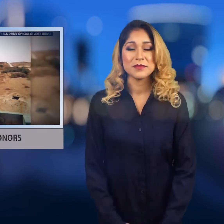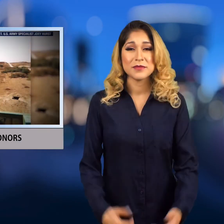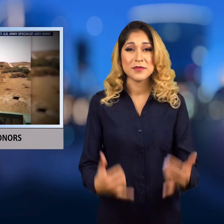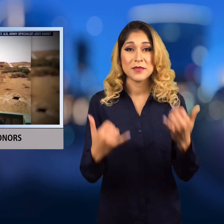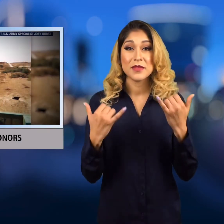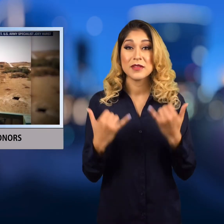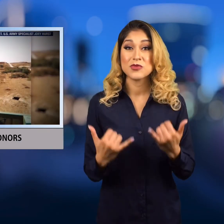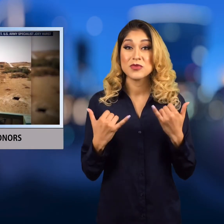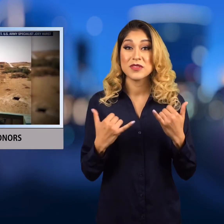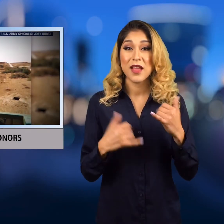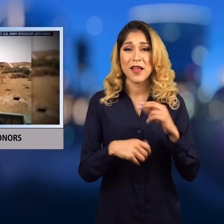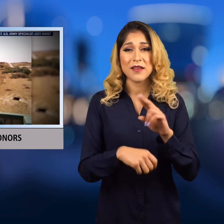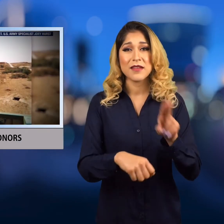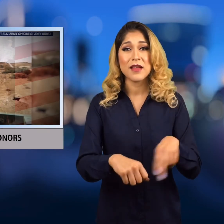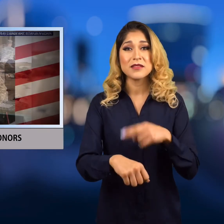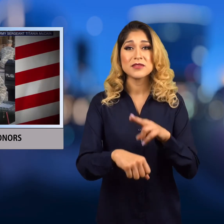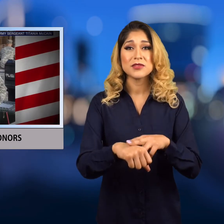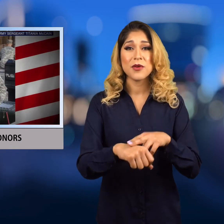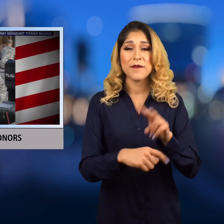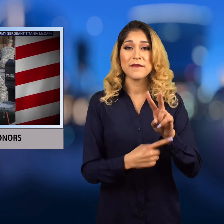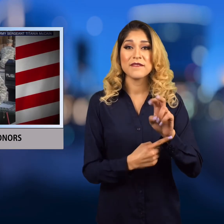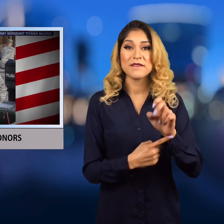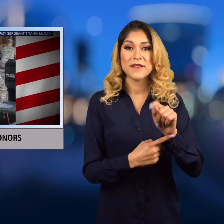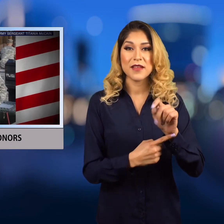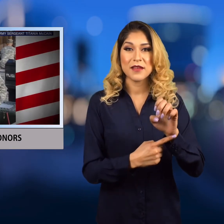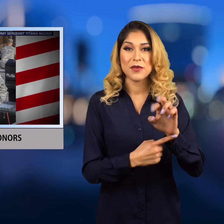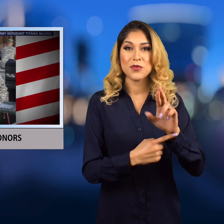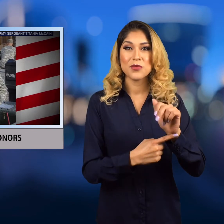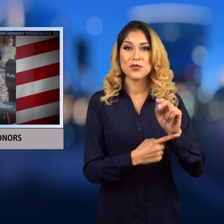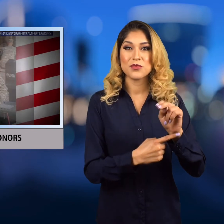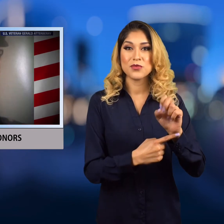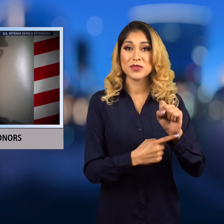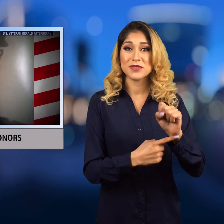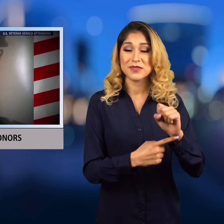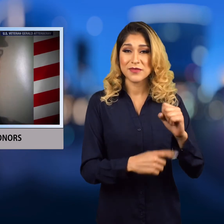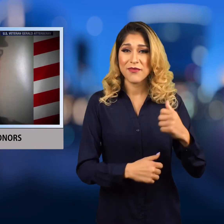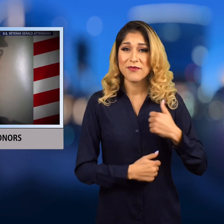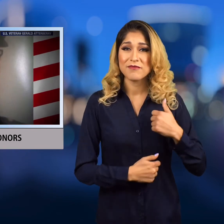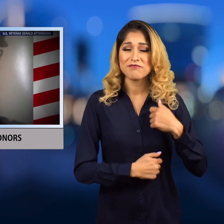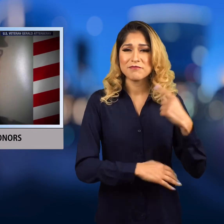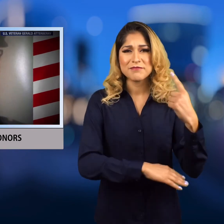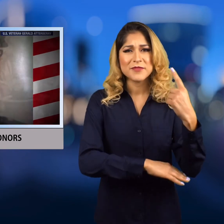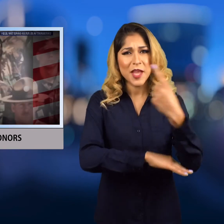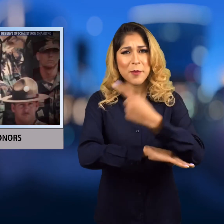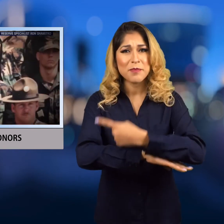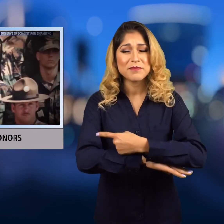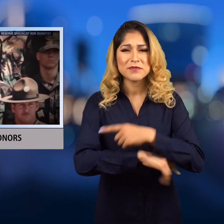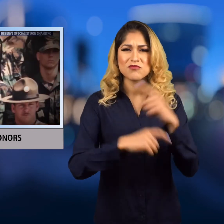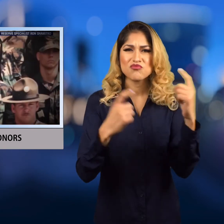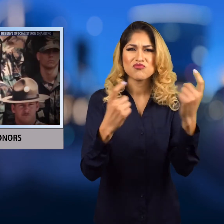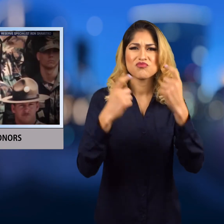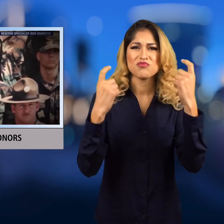Today is the 64th annual National Veterans Day observance.